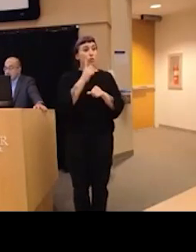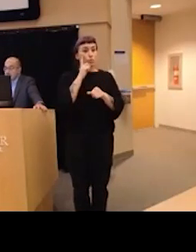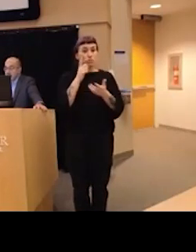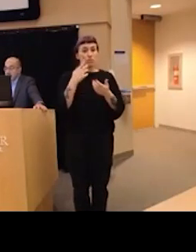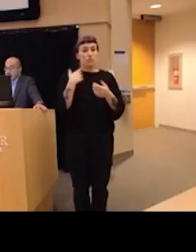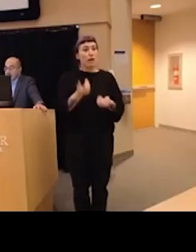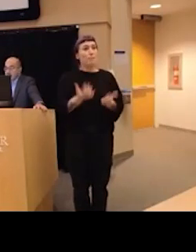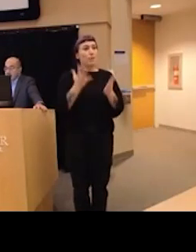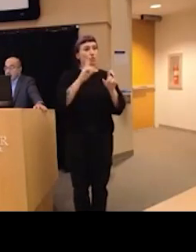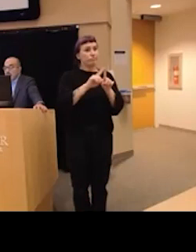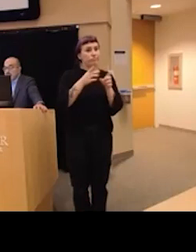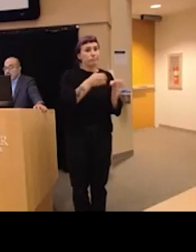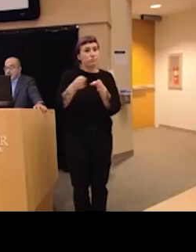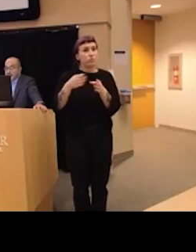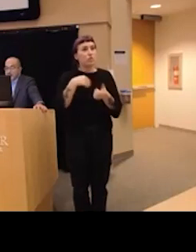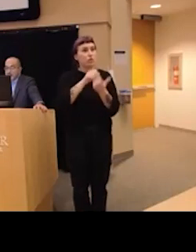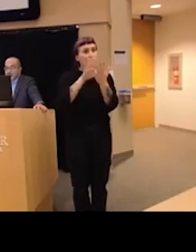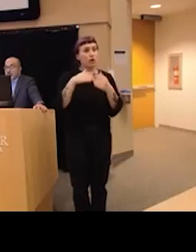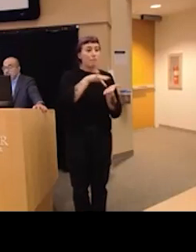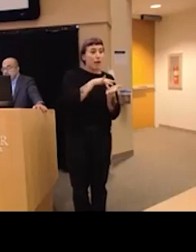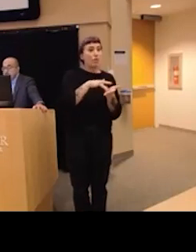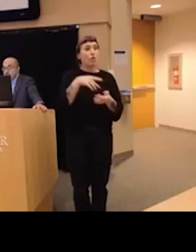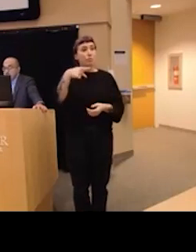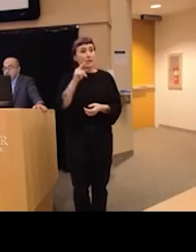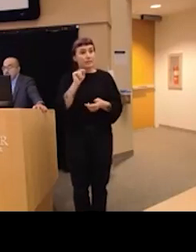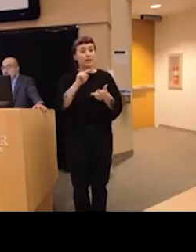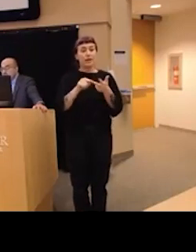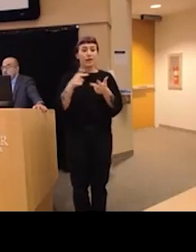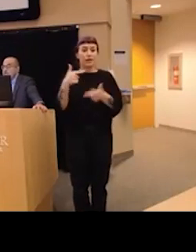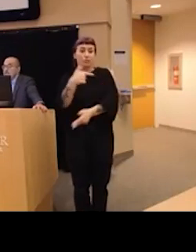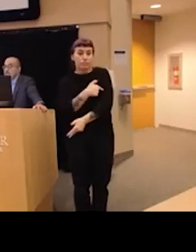approaches such as you know medications Physical Therapy injections of indicated self-management